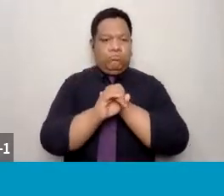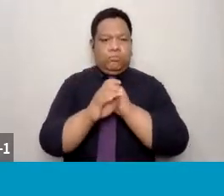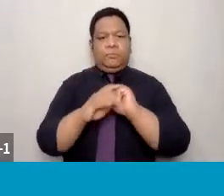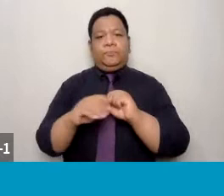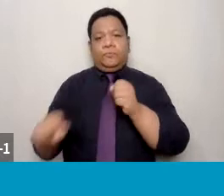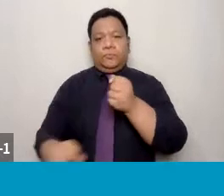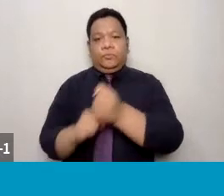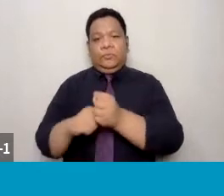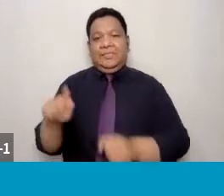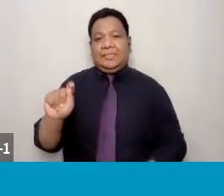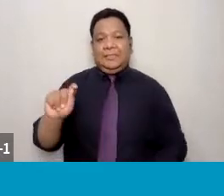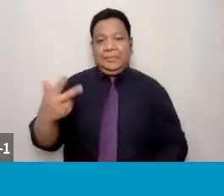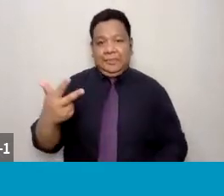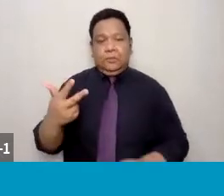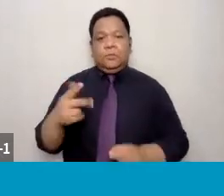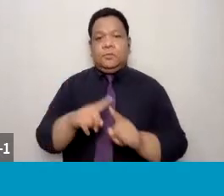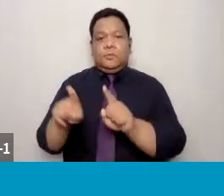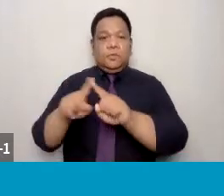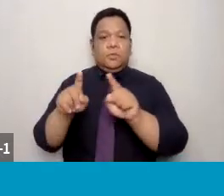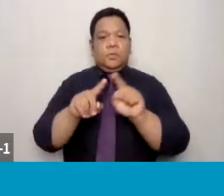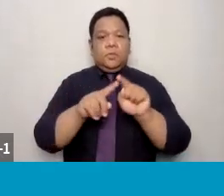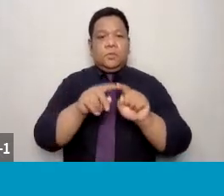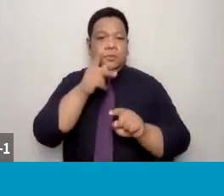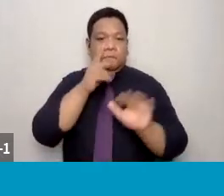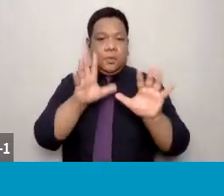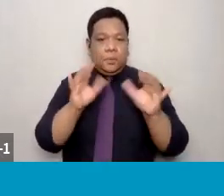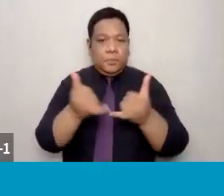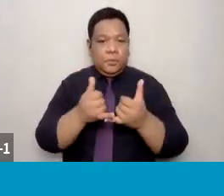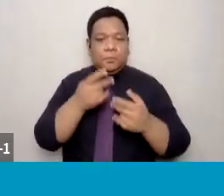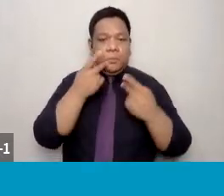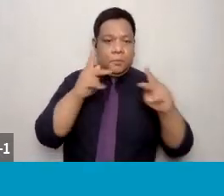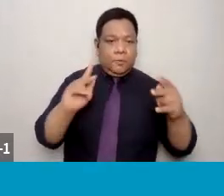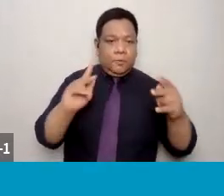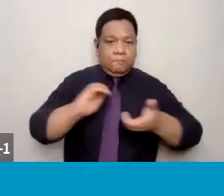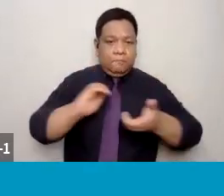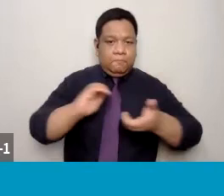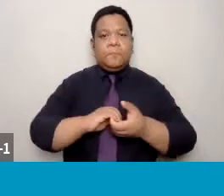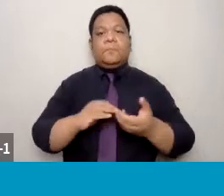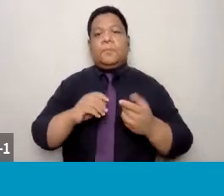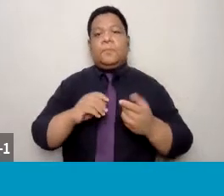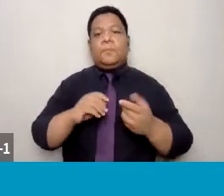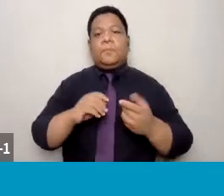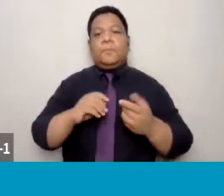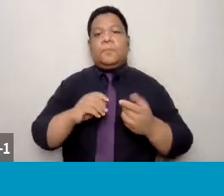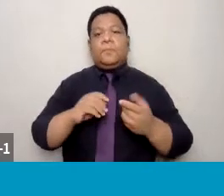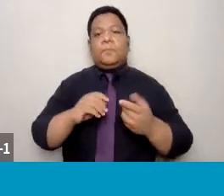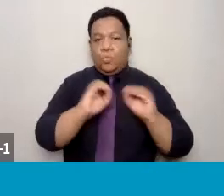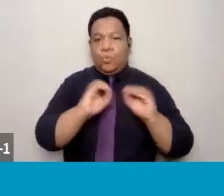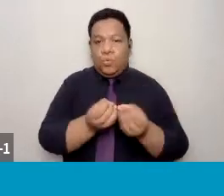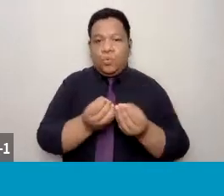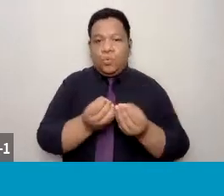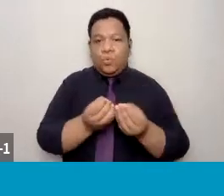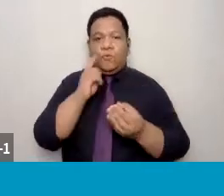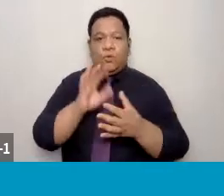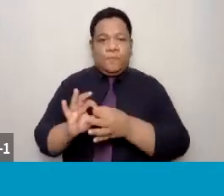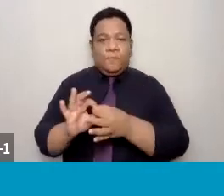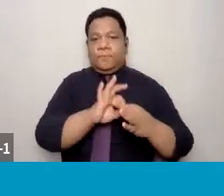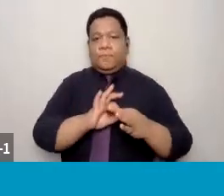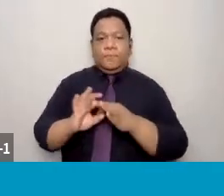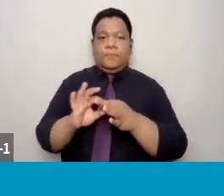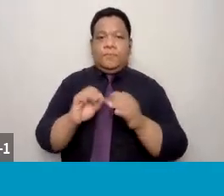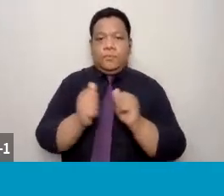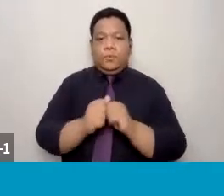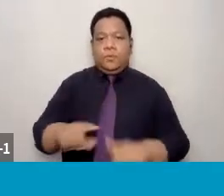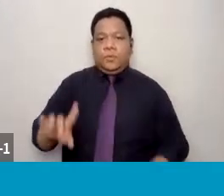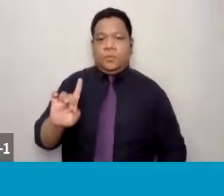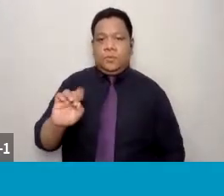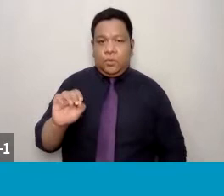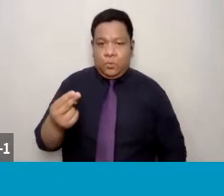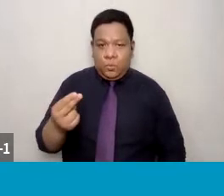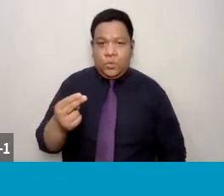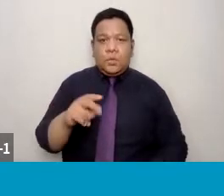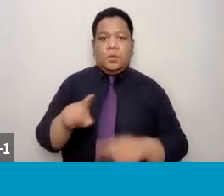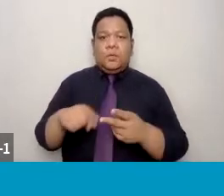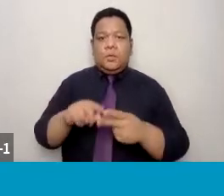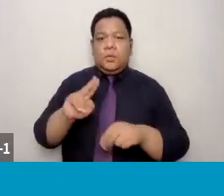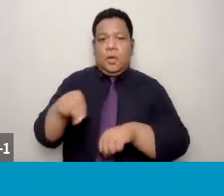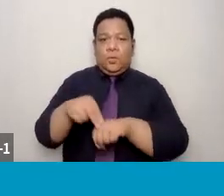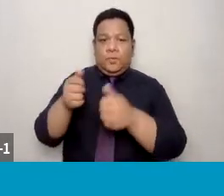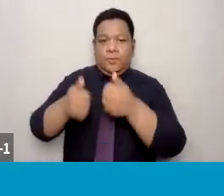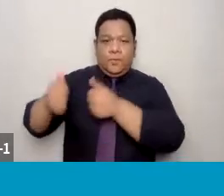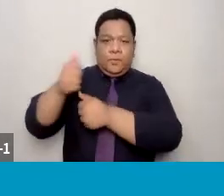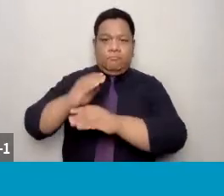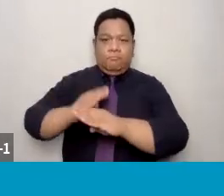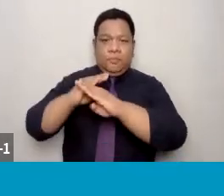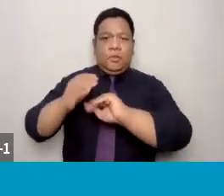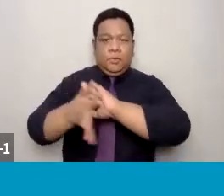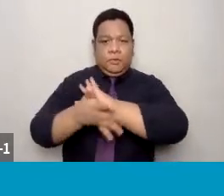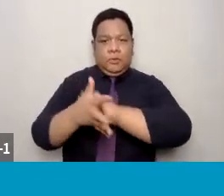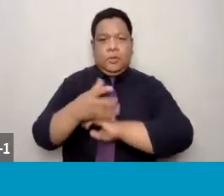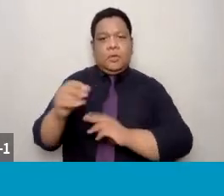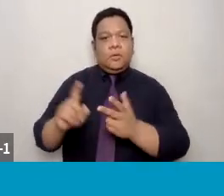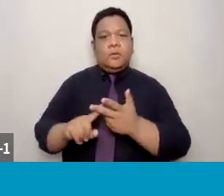a multi-sectoral public-private consortium of some private companies and organizations that is partnering with the Department of Health for the National Task Force Against COVID-19 and with IATF for the fight against COVID-19 in the country.